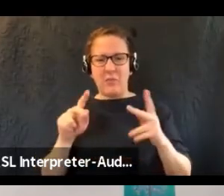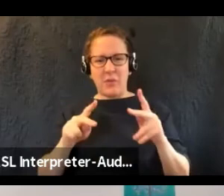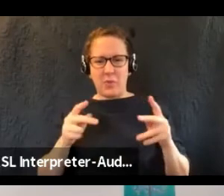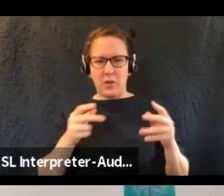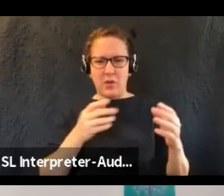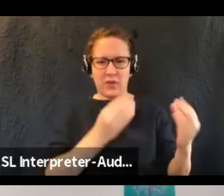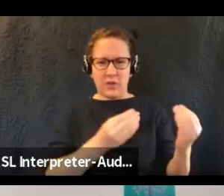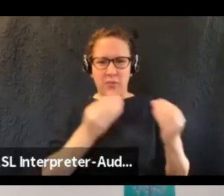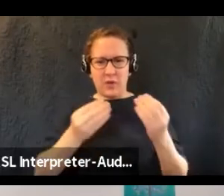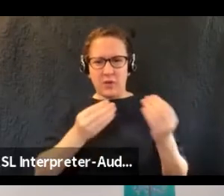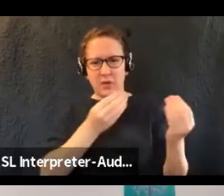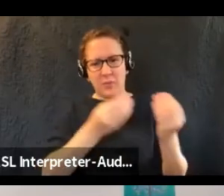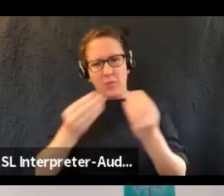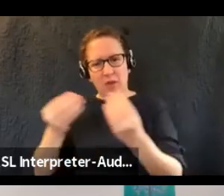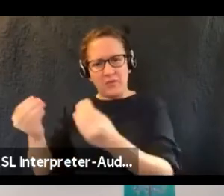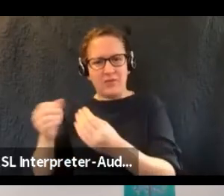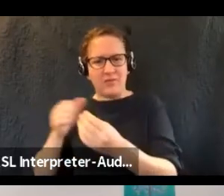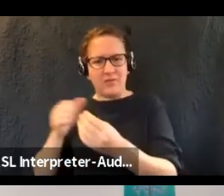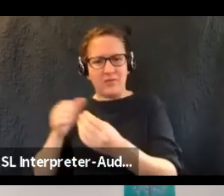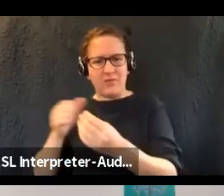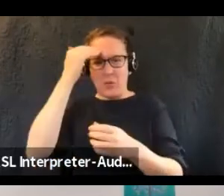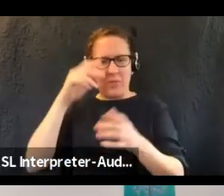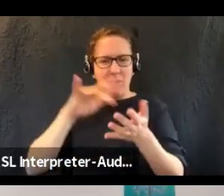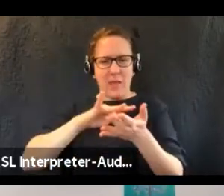medical terminology or the technology that she needed.